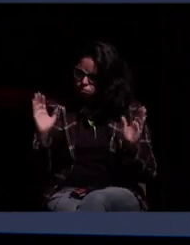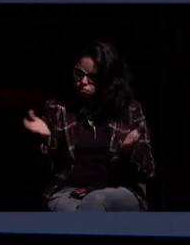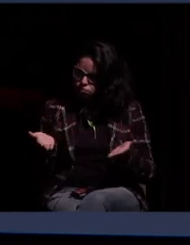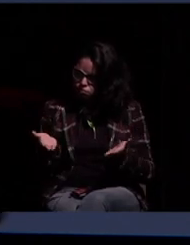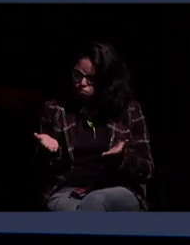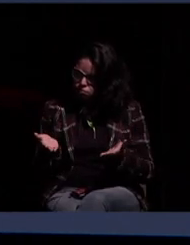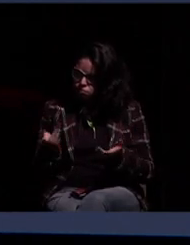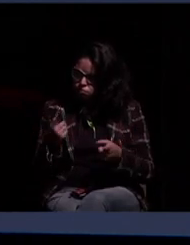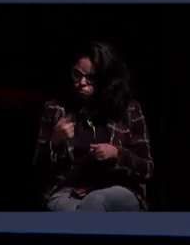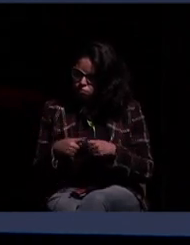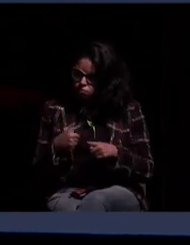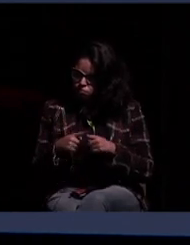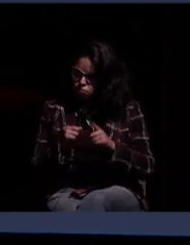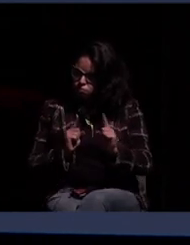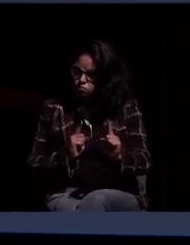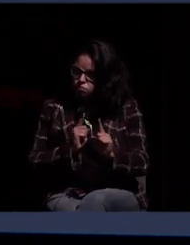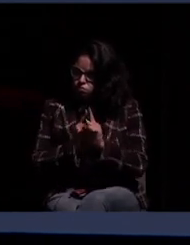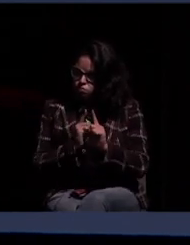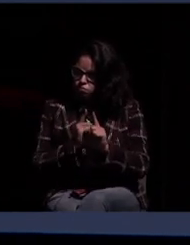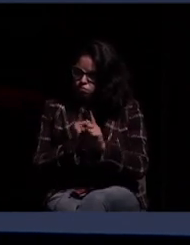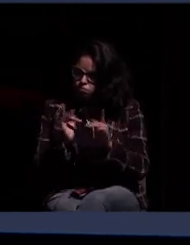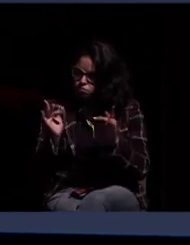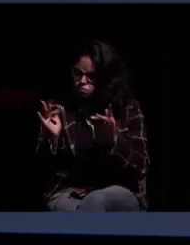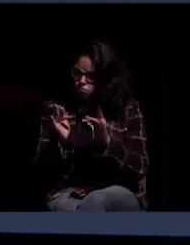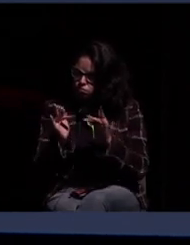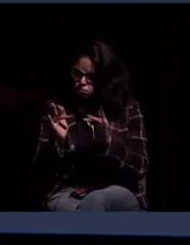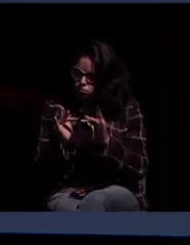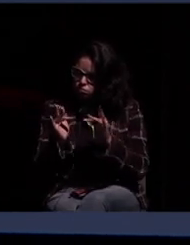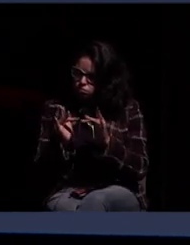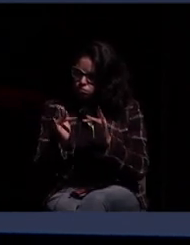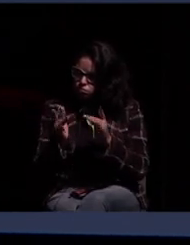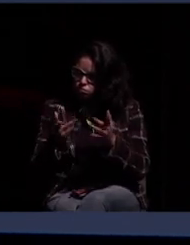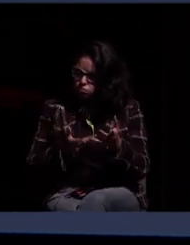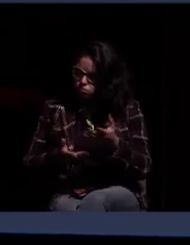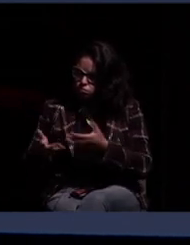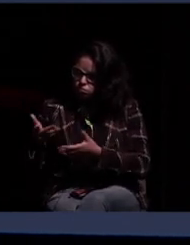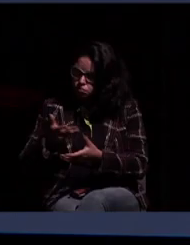the encounter and the contact in relation with what we live.